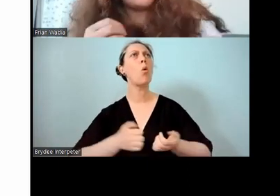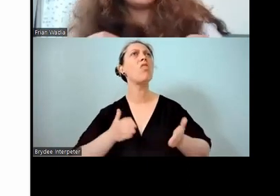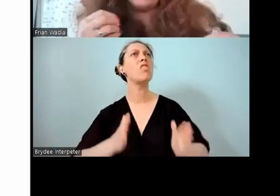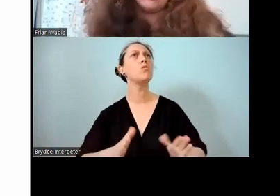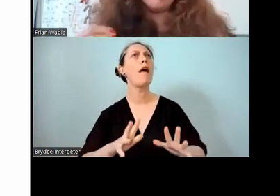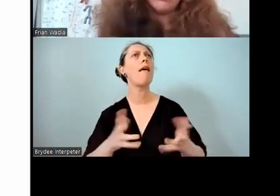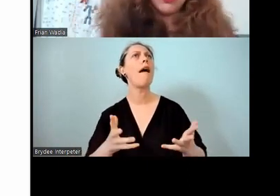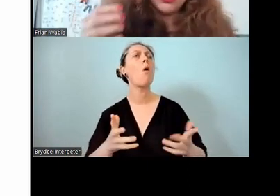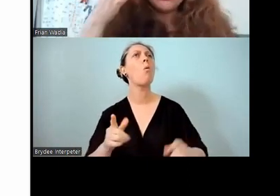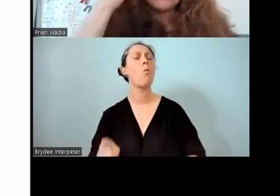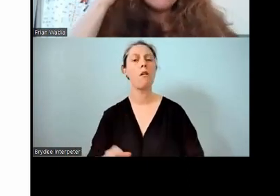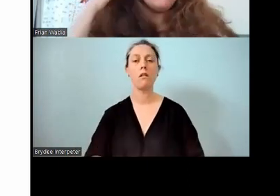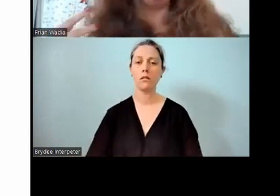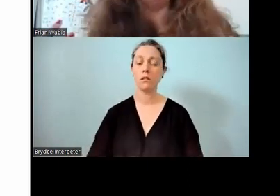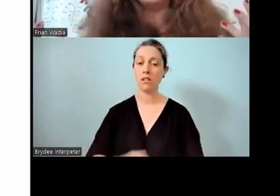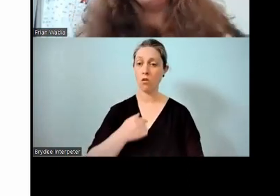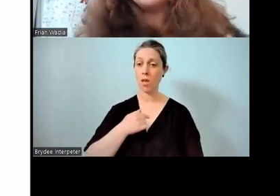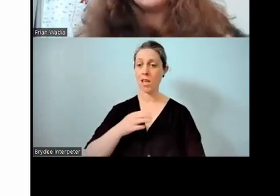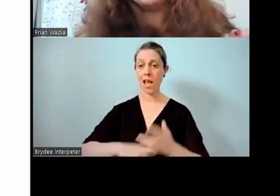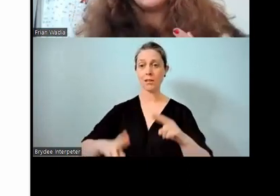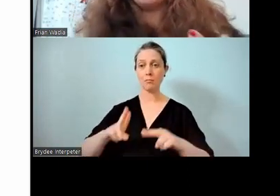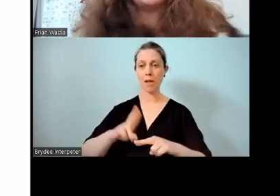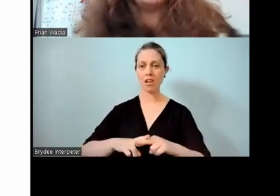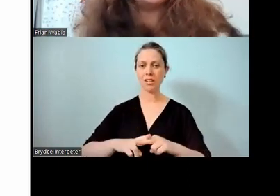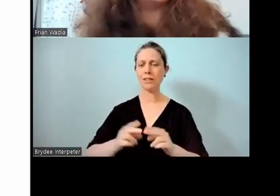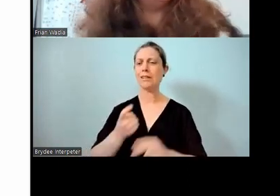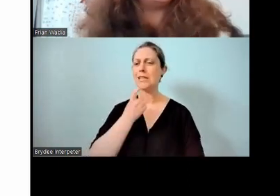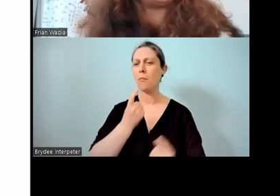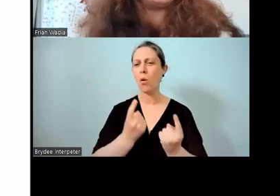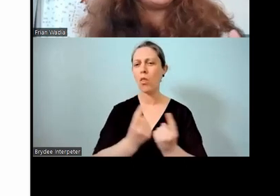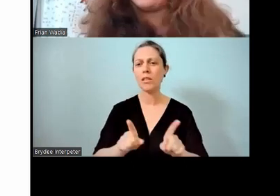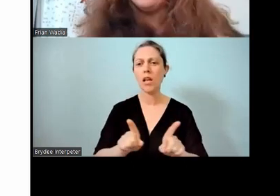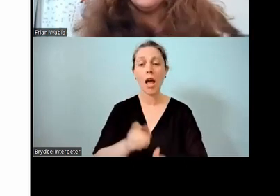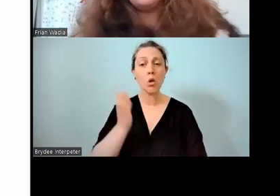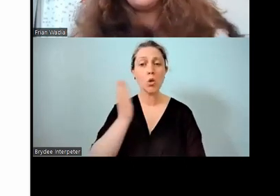As a parent, for me, it was simple things like working with the school and saying, "Hey, you know,